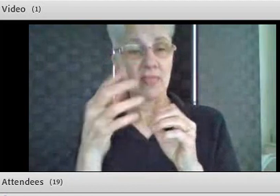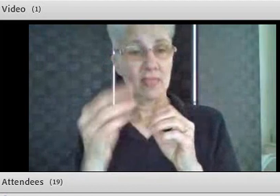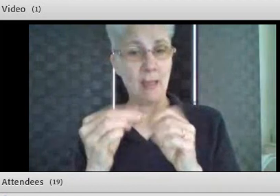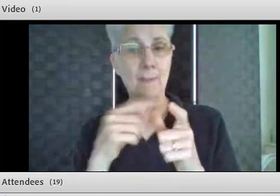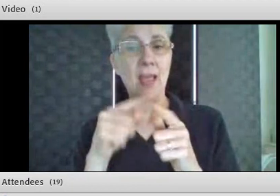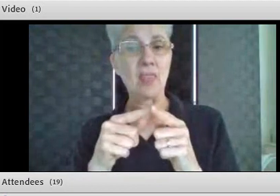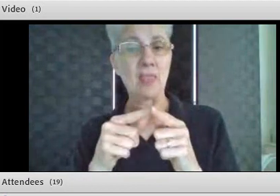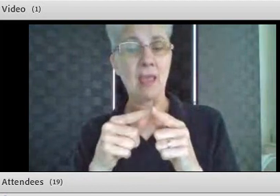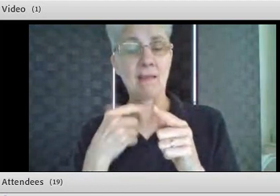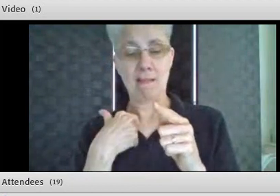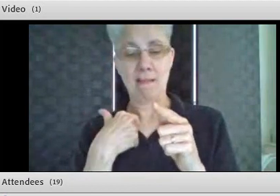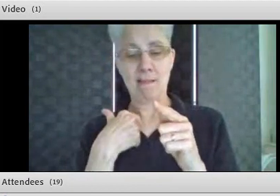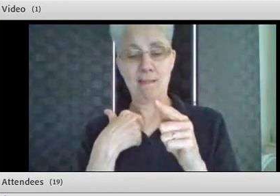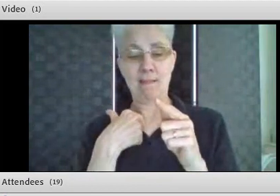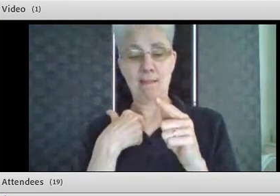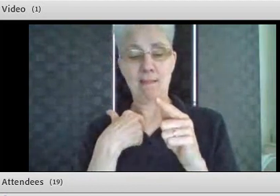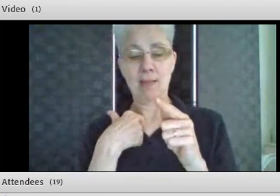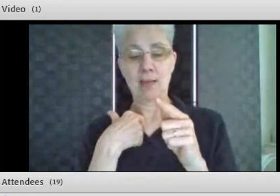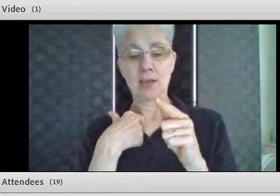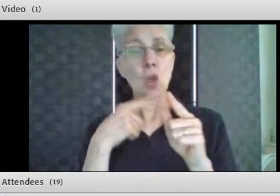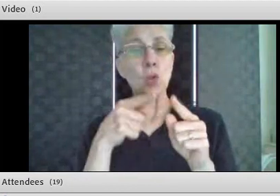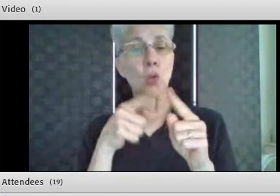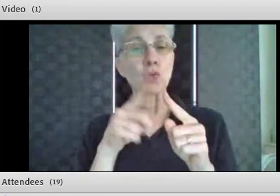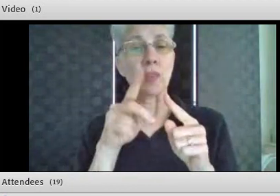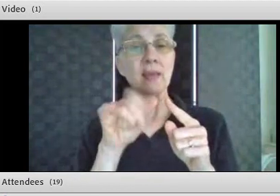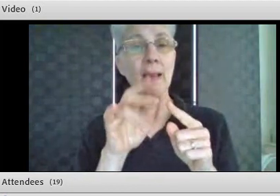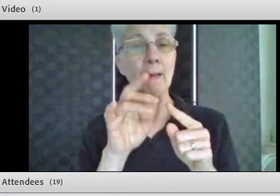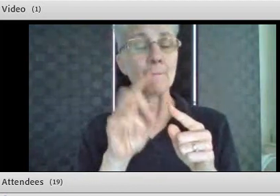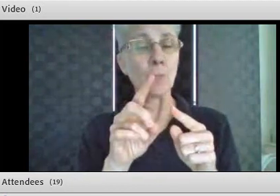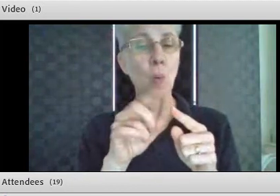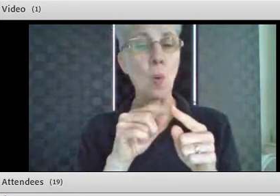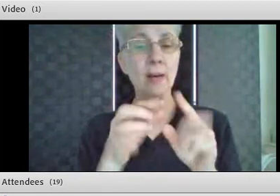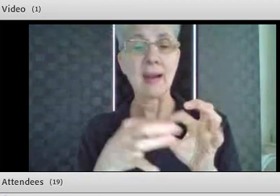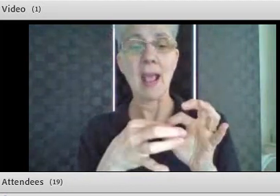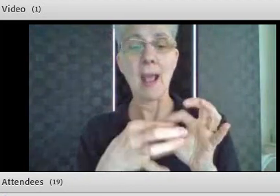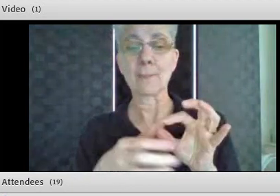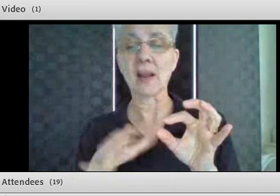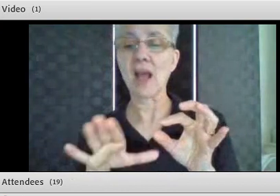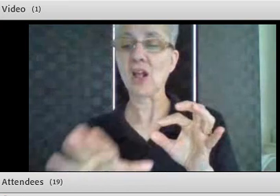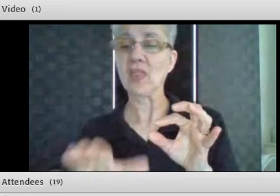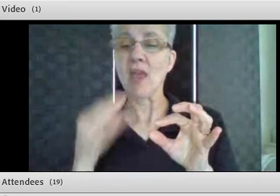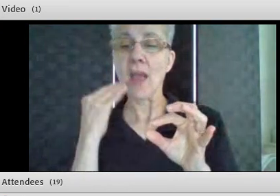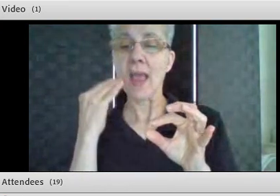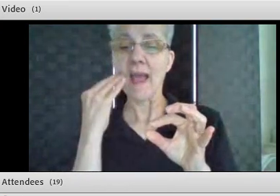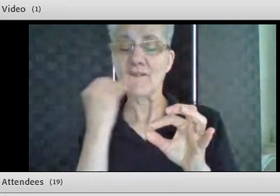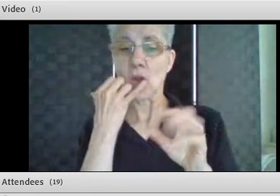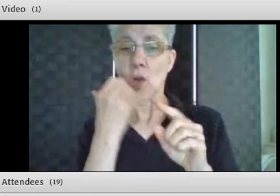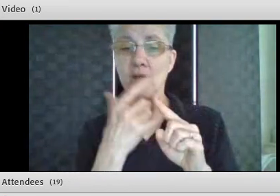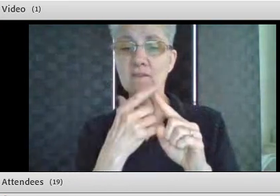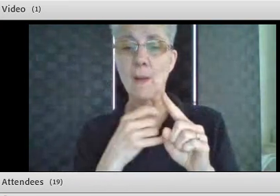and then I go over to their keyboard. I unplug their headphone from the keyboard,